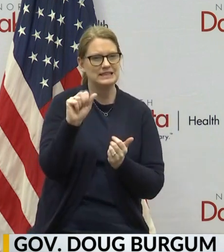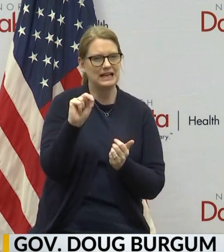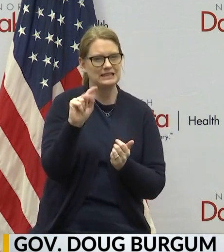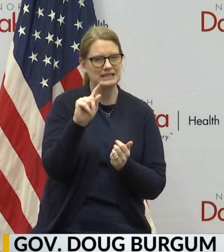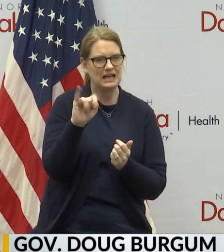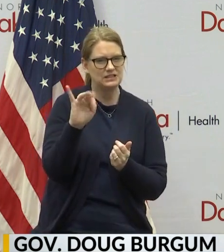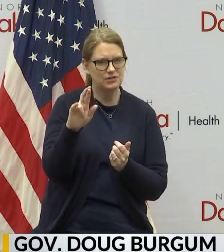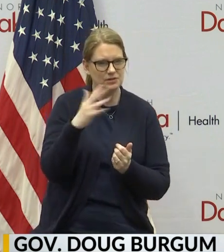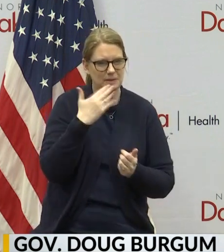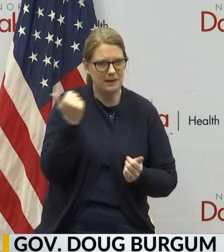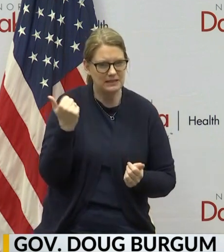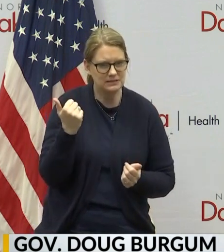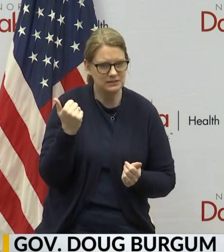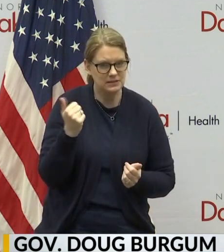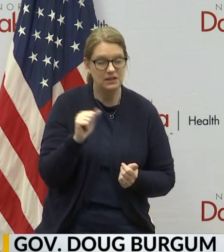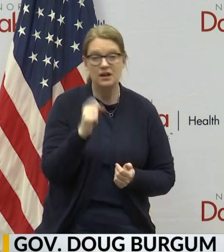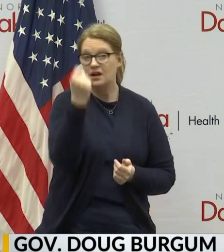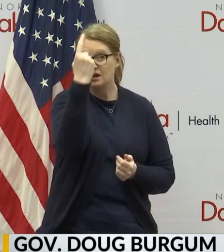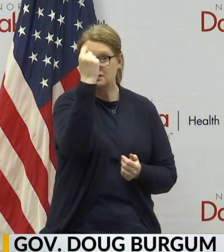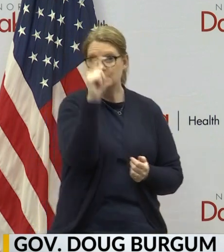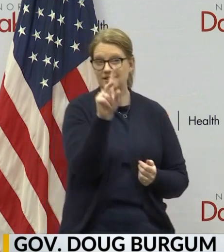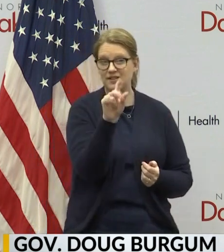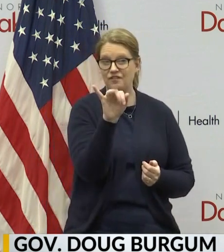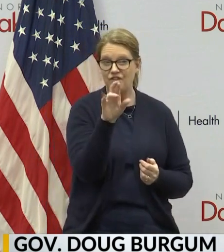IS THAT WE'RE ASKING THEM TO DO,